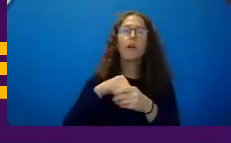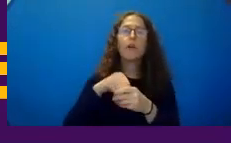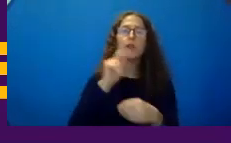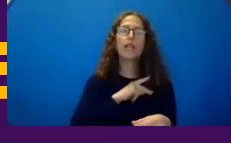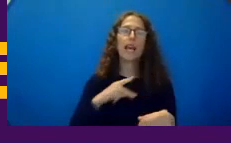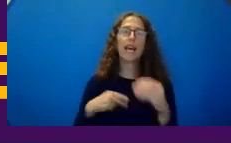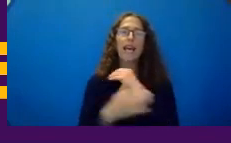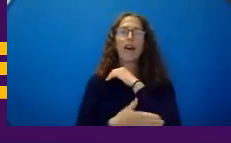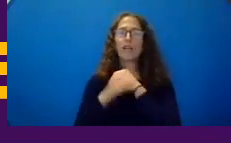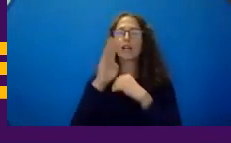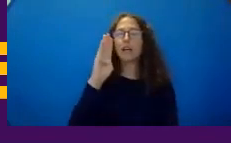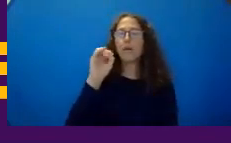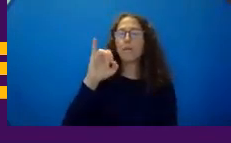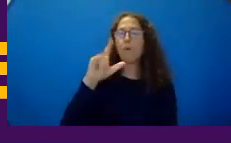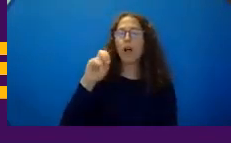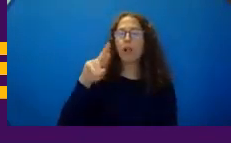REQUIREMENTS ARE CONTAINED WITHIN